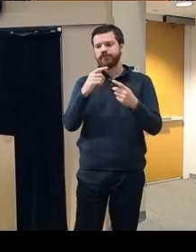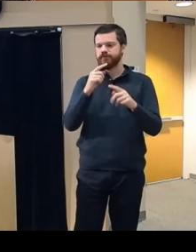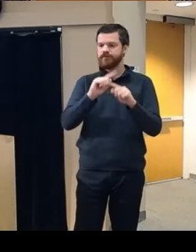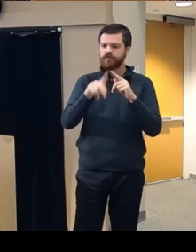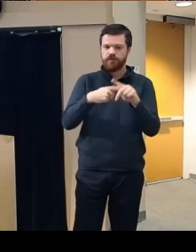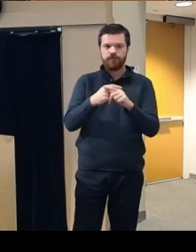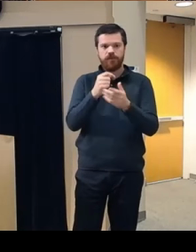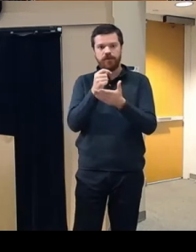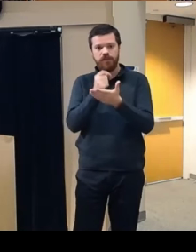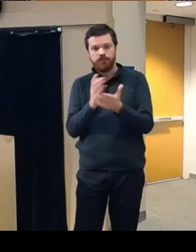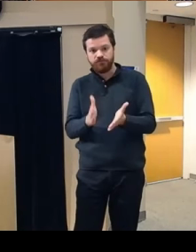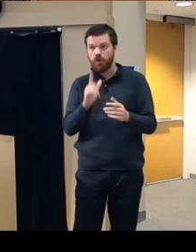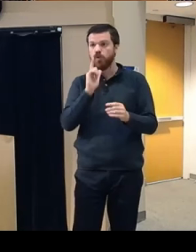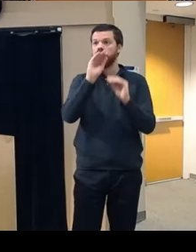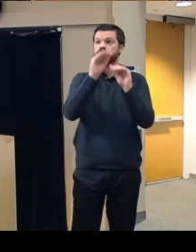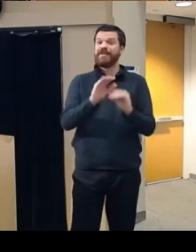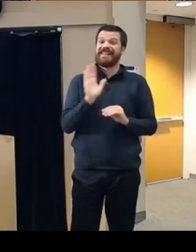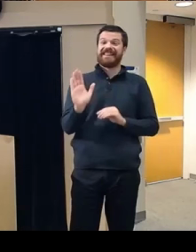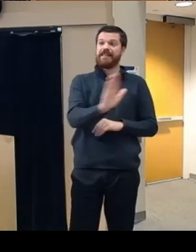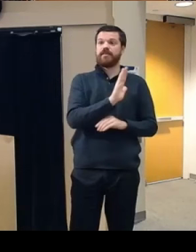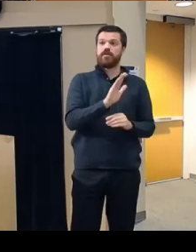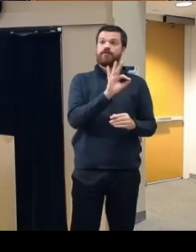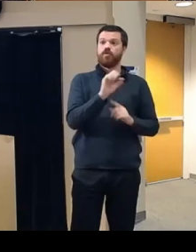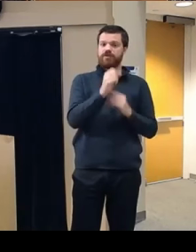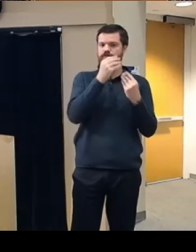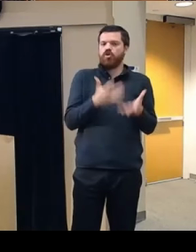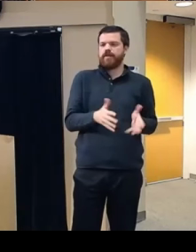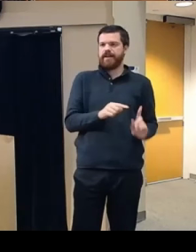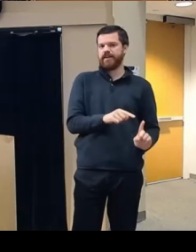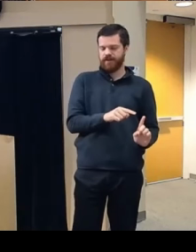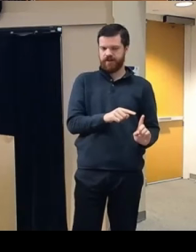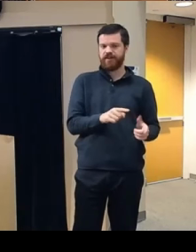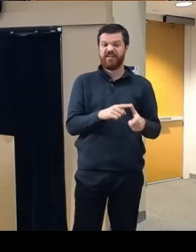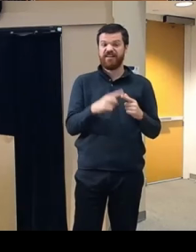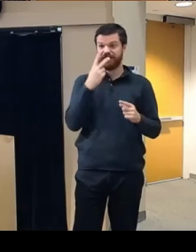will have entered in their flow sheet information already um and you can see that's all pulling in